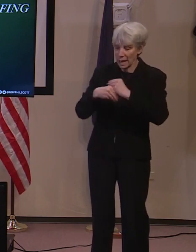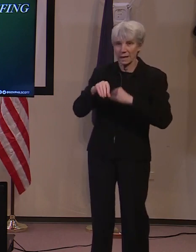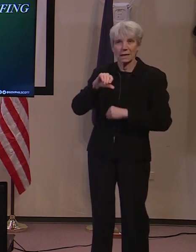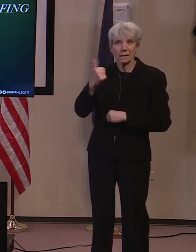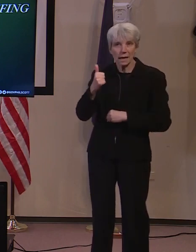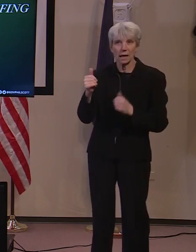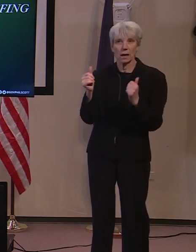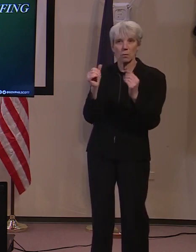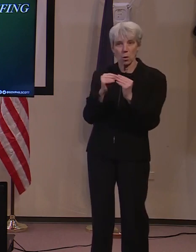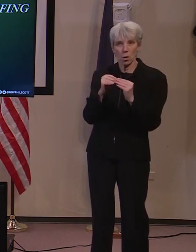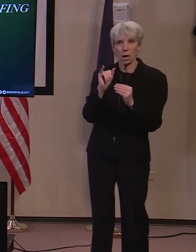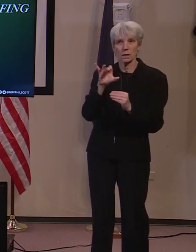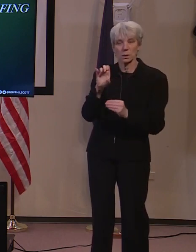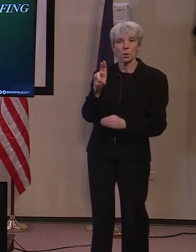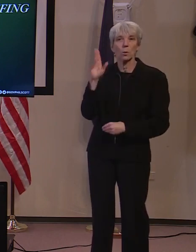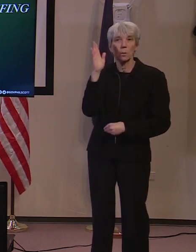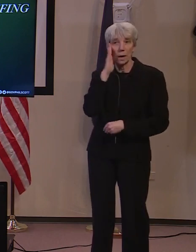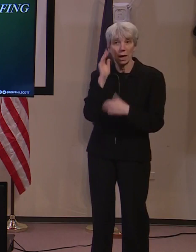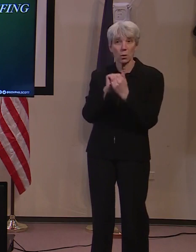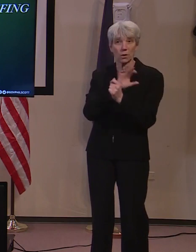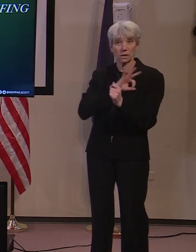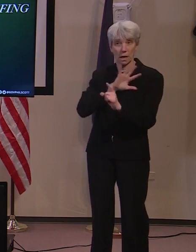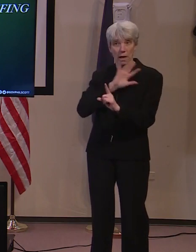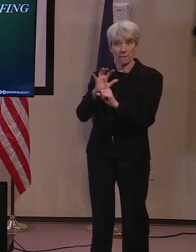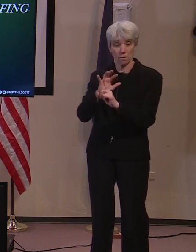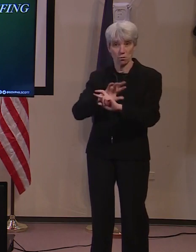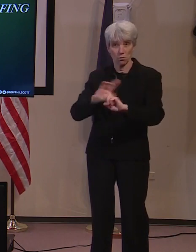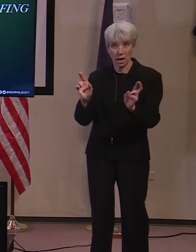We're getting towards there, but we still are going to be open trying to